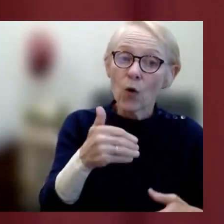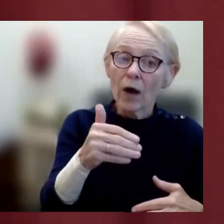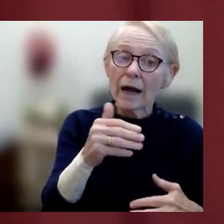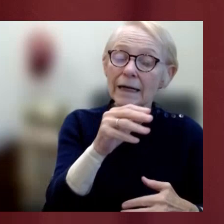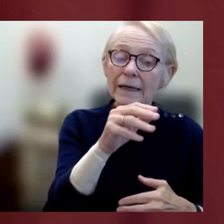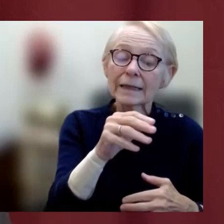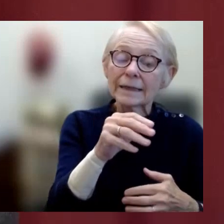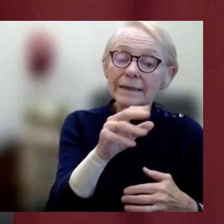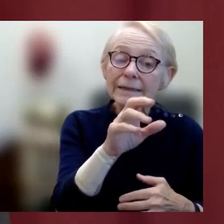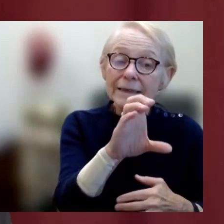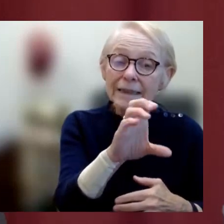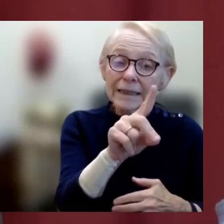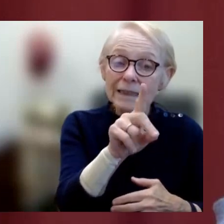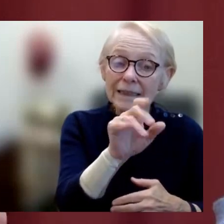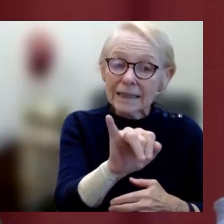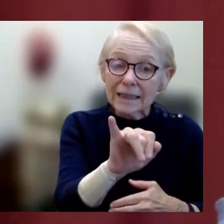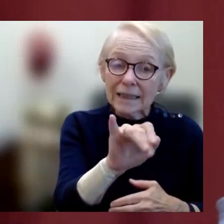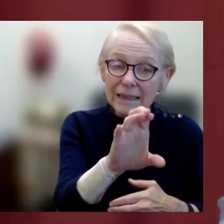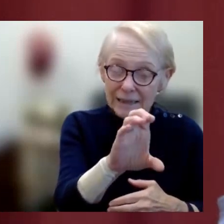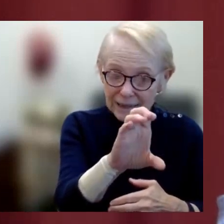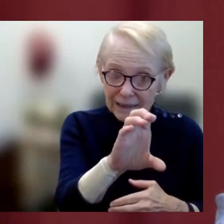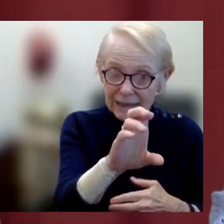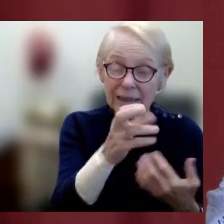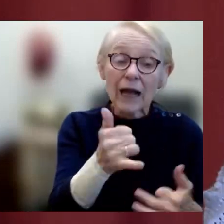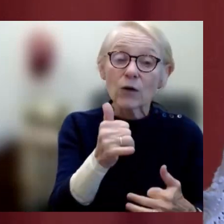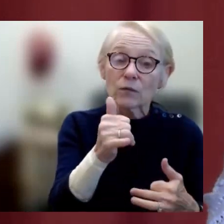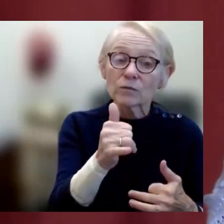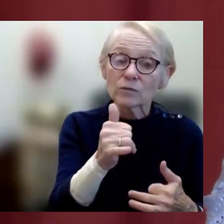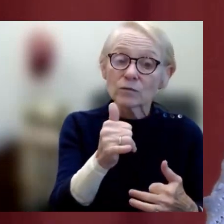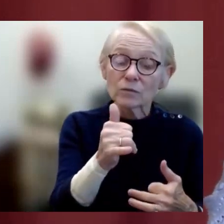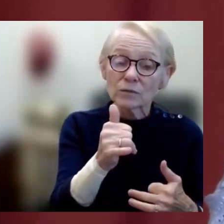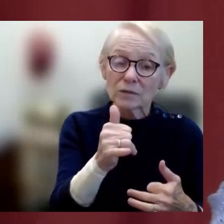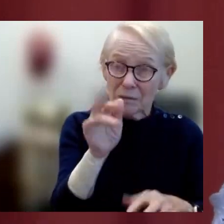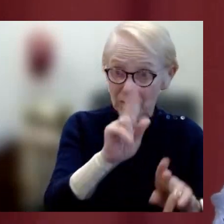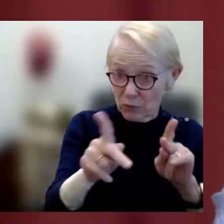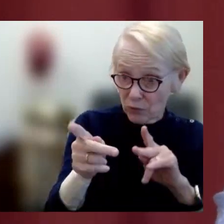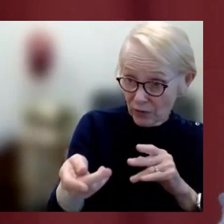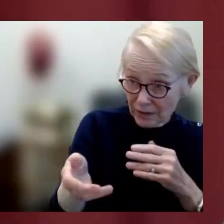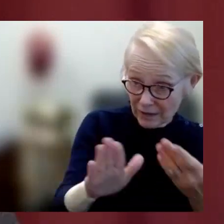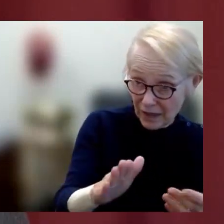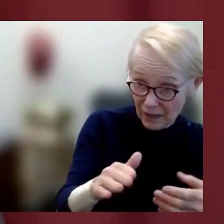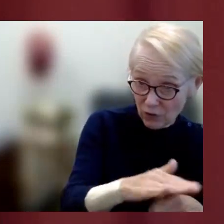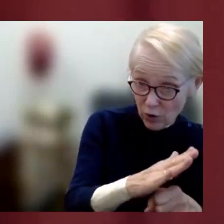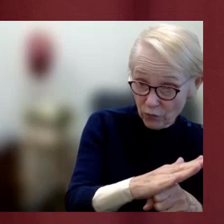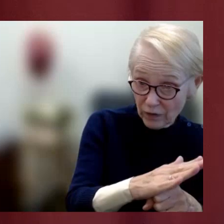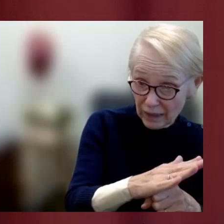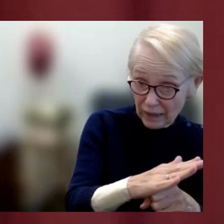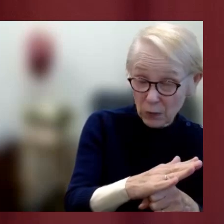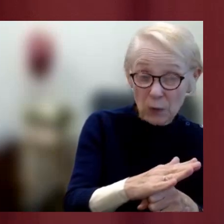that since most people who are dying from covid had comorbidities they were people she described